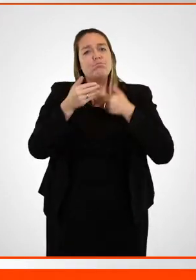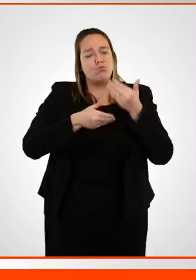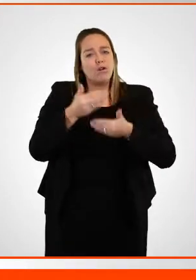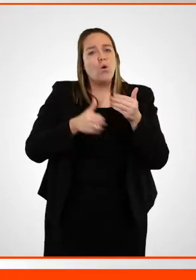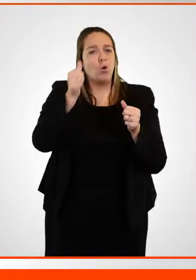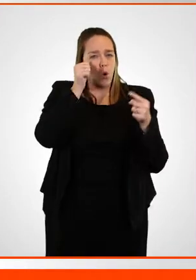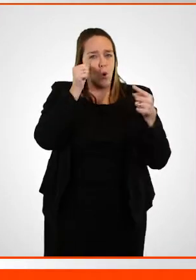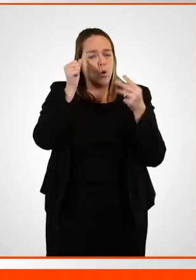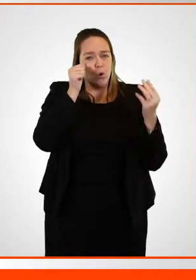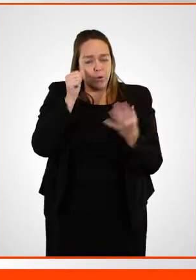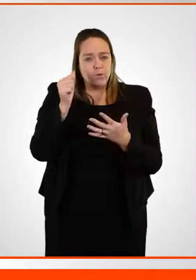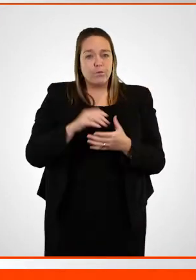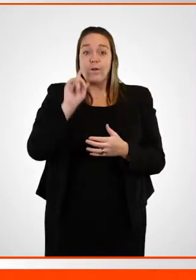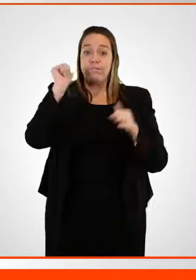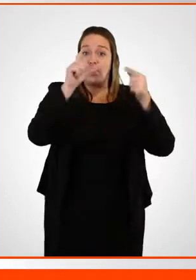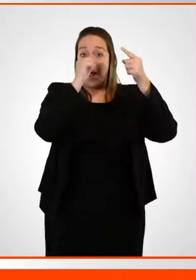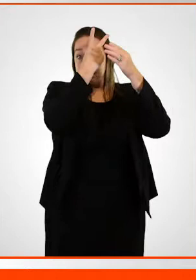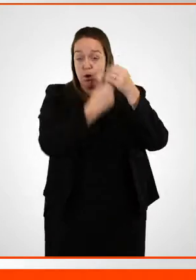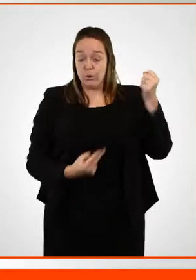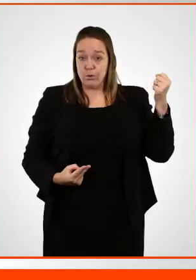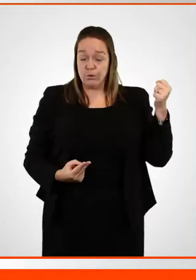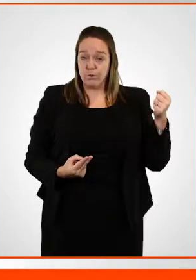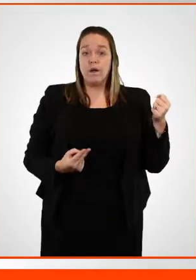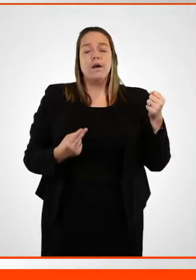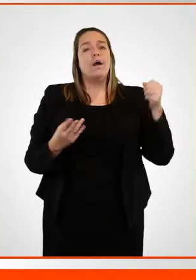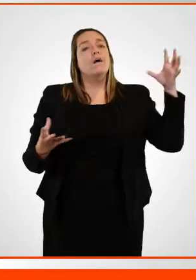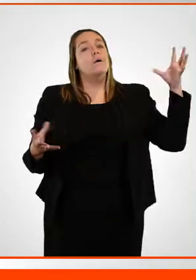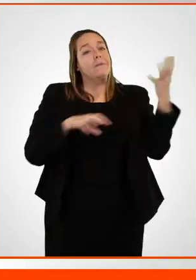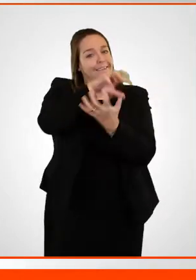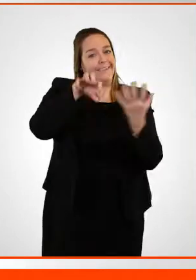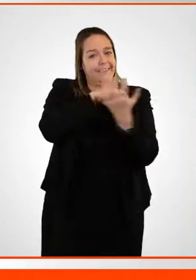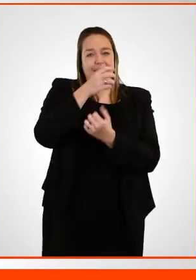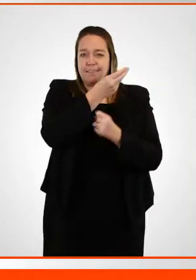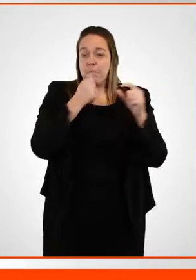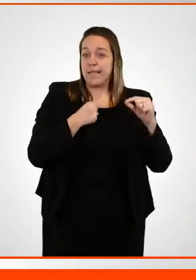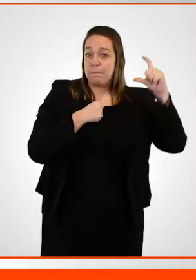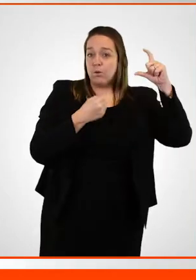Then once we can do capital and small letters, then we'll put them together and we'll have some capitals,